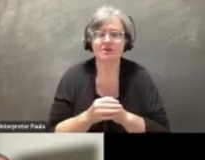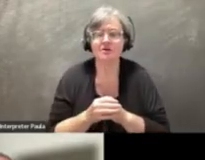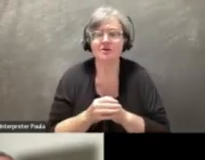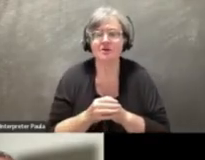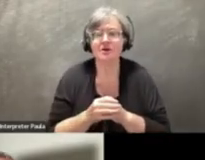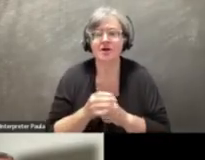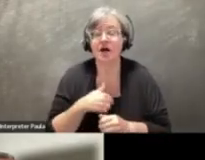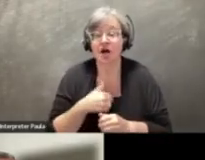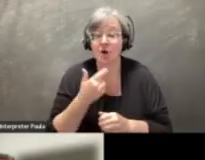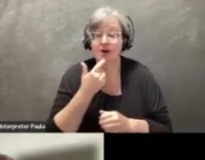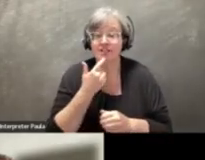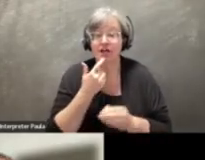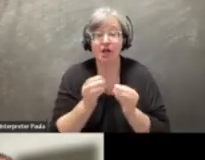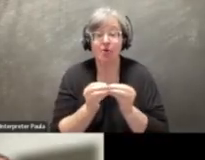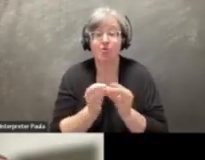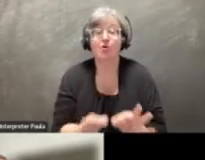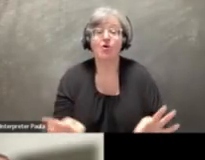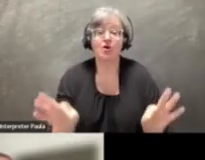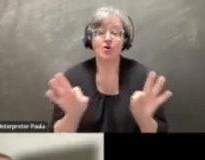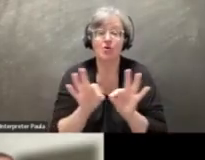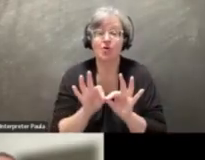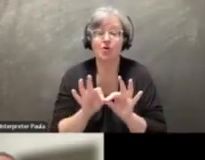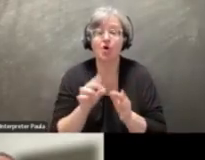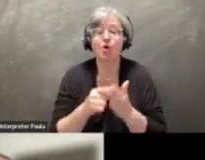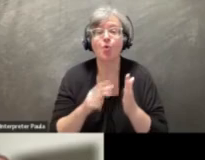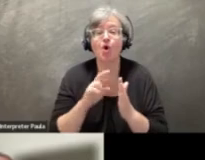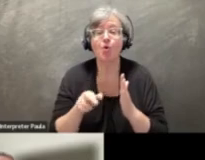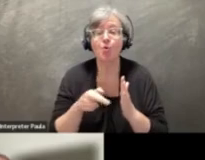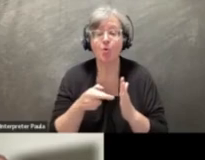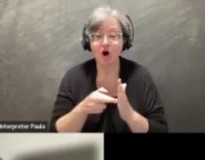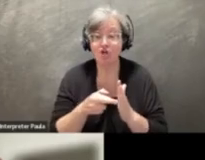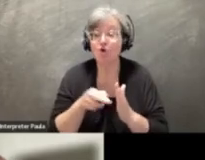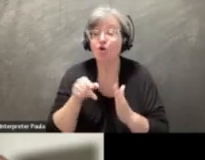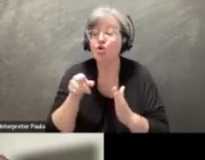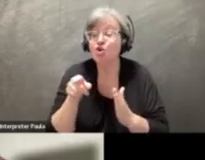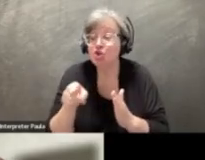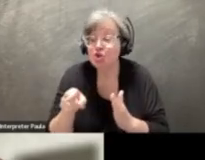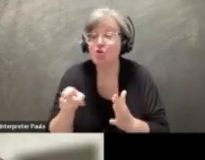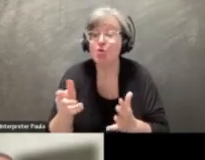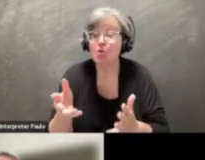most, more importantly, what role do you want to play in